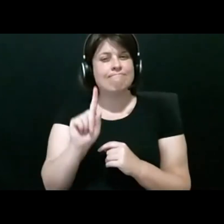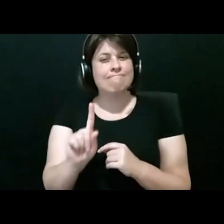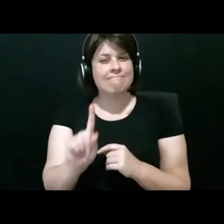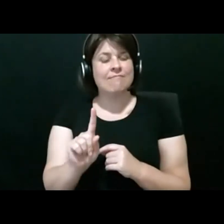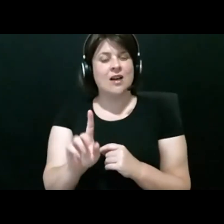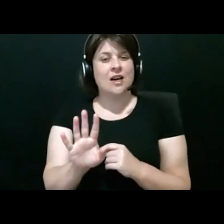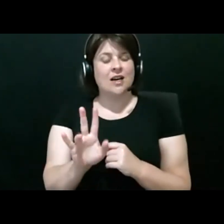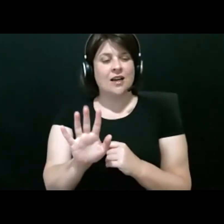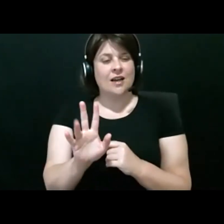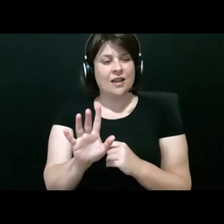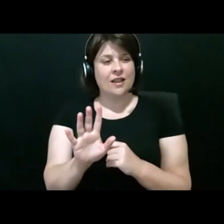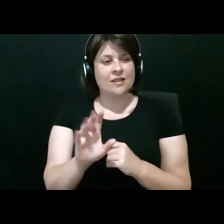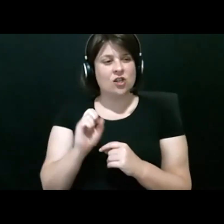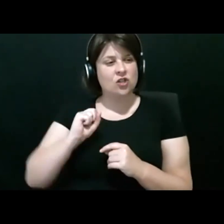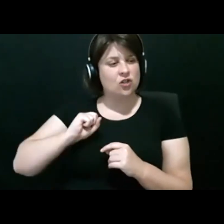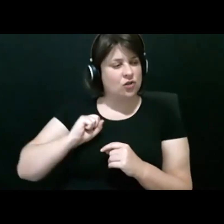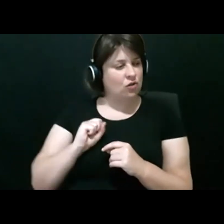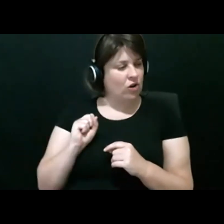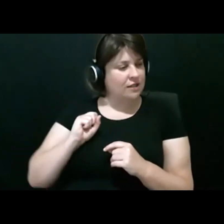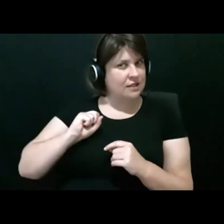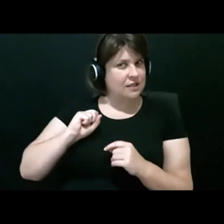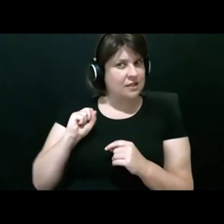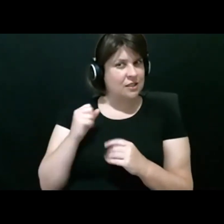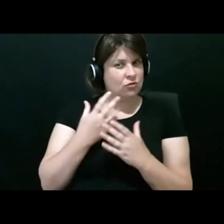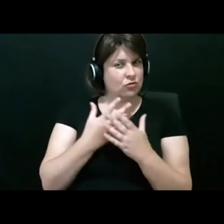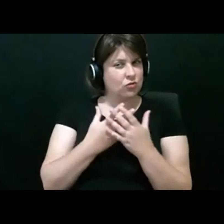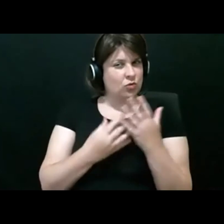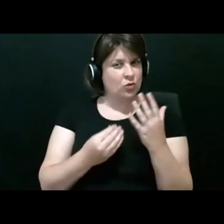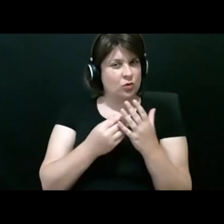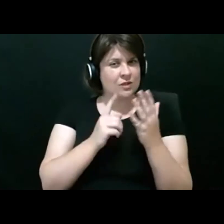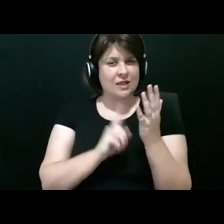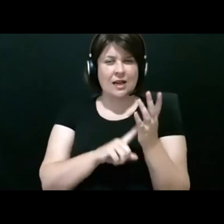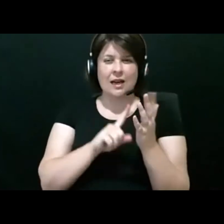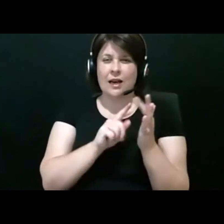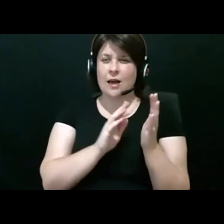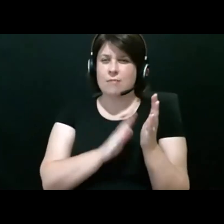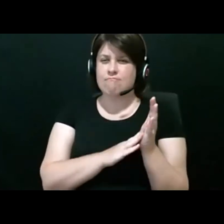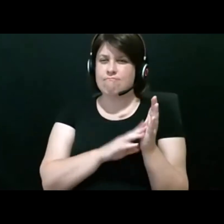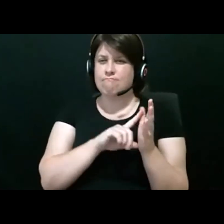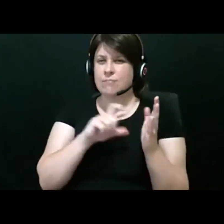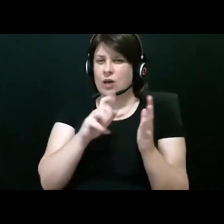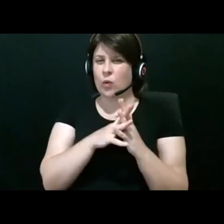there's a Scottish Lee McWilliams or something like that. If you're